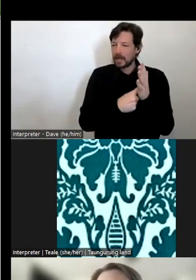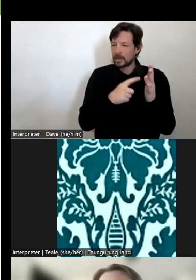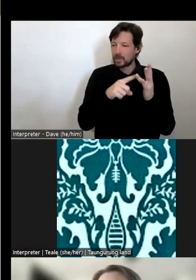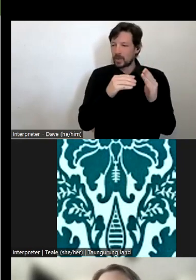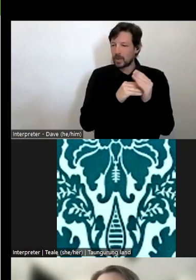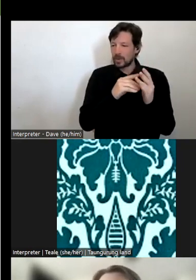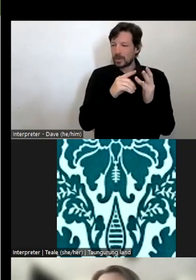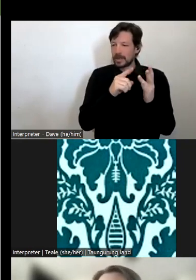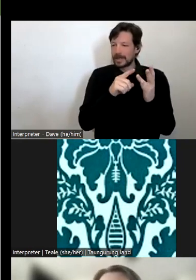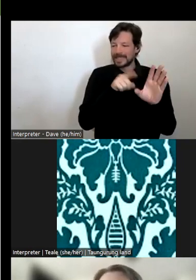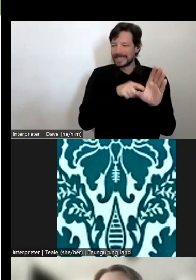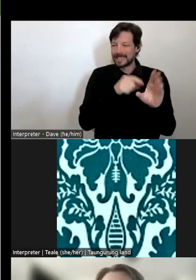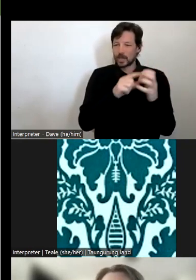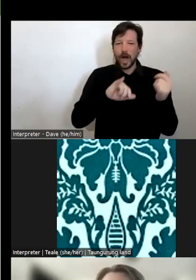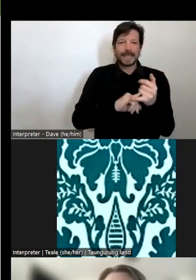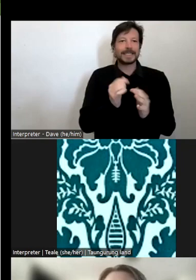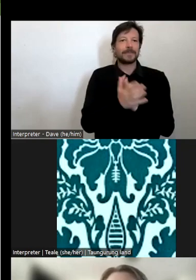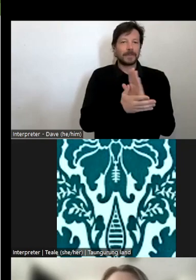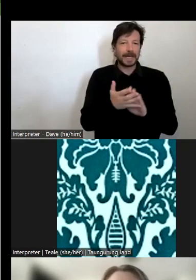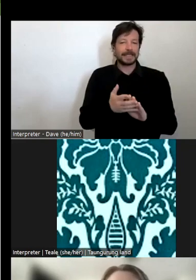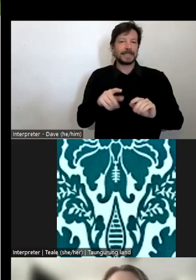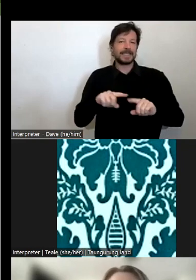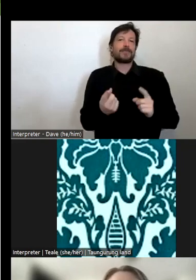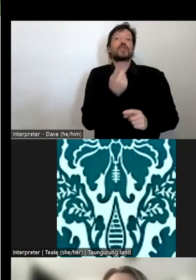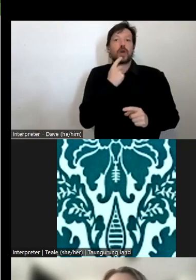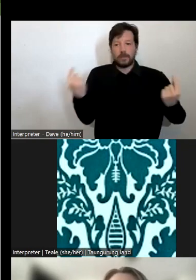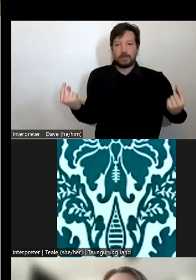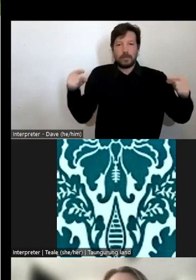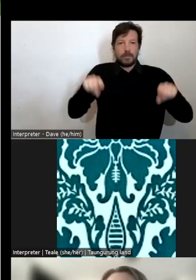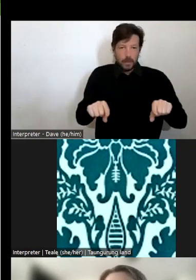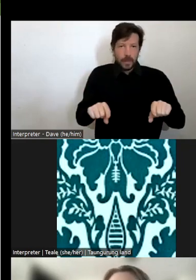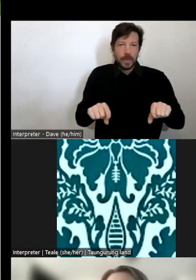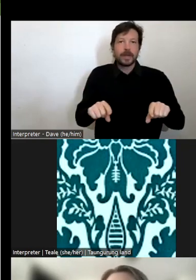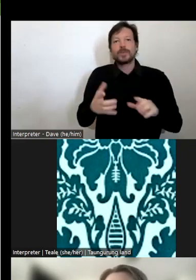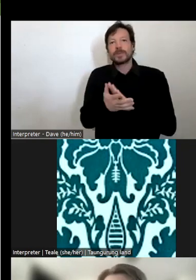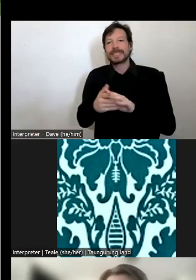but they're different from each parent and that's called compound heterozygous. And heterozygous,